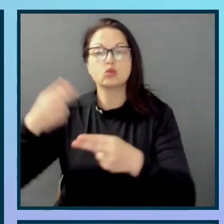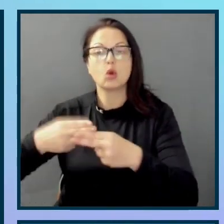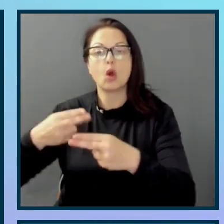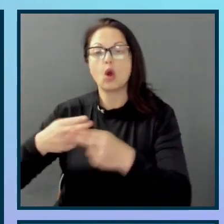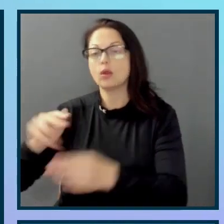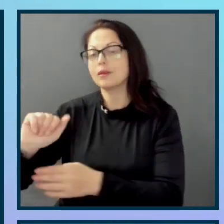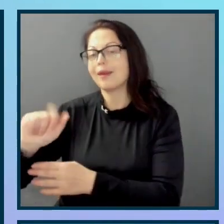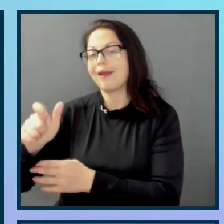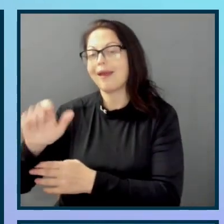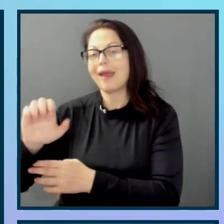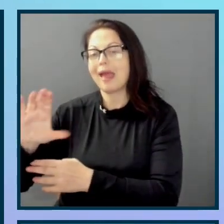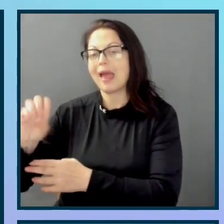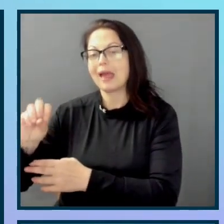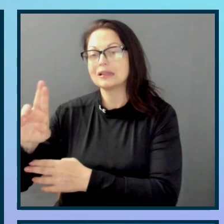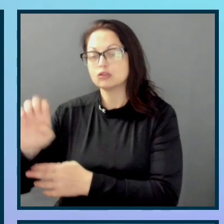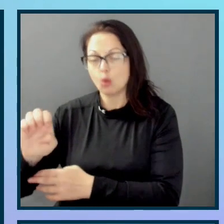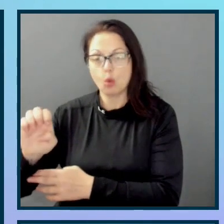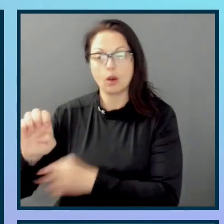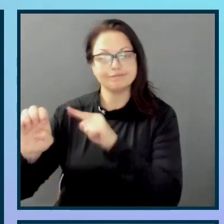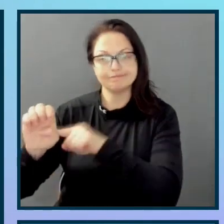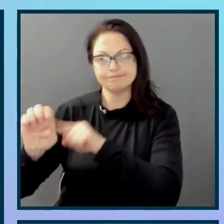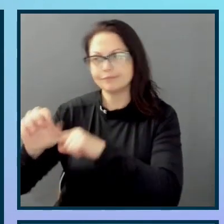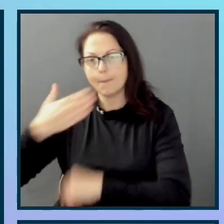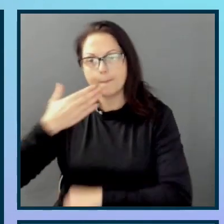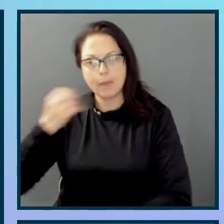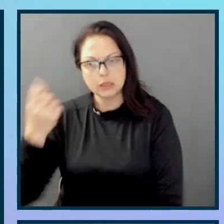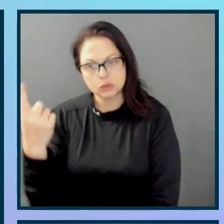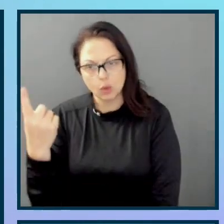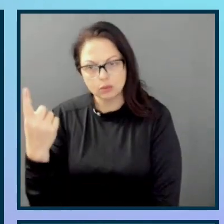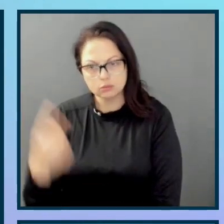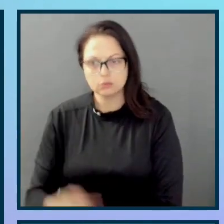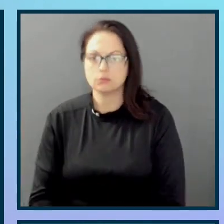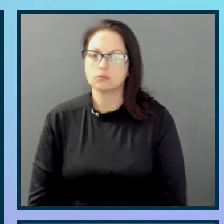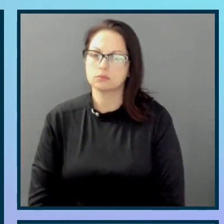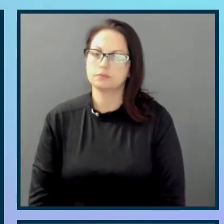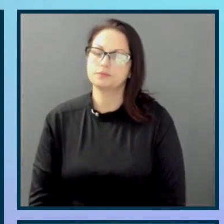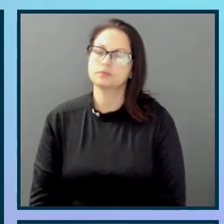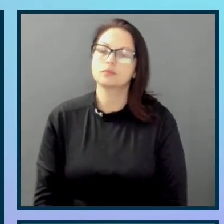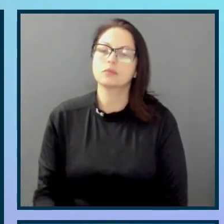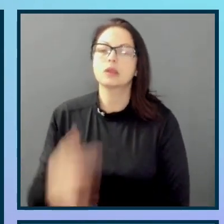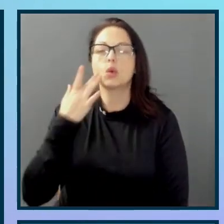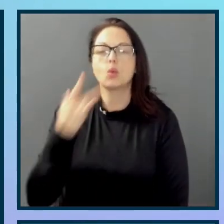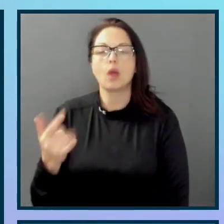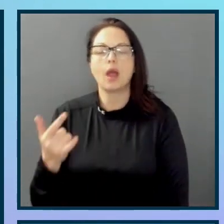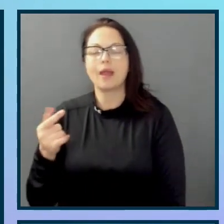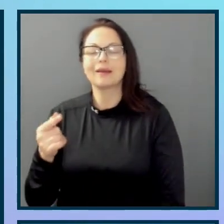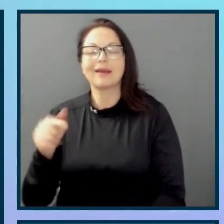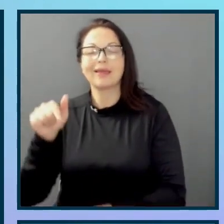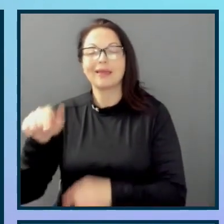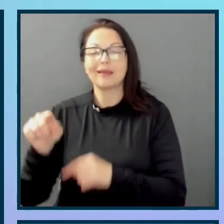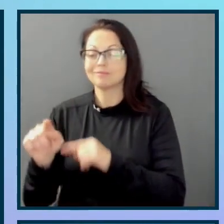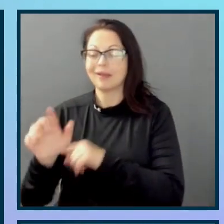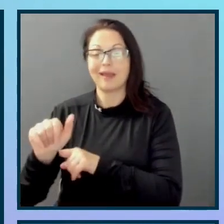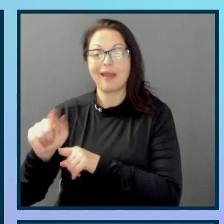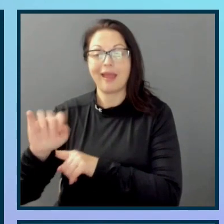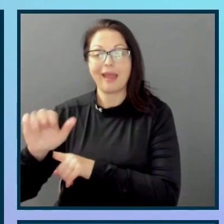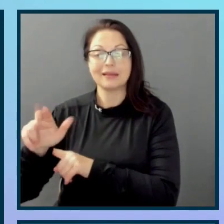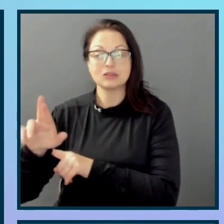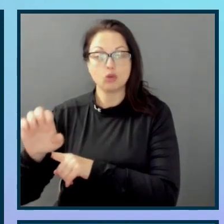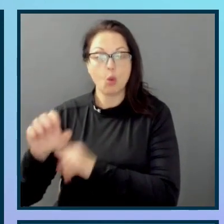Because these tools can find a large percentage of your accessibility violations immediately with a click of a button or single call to an API.